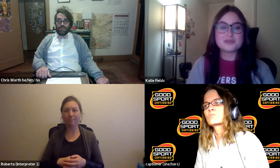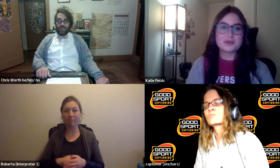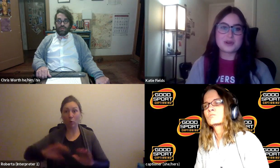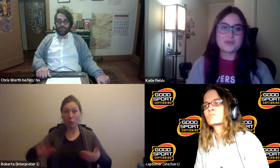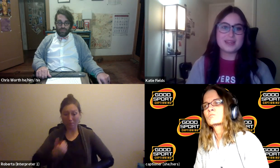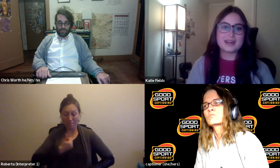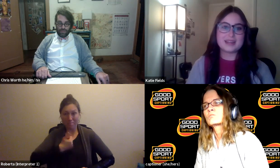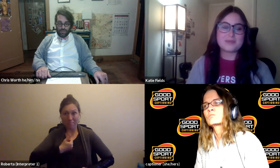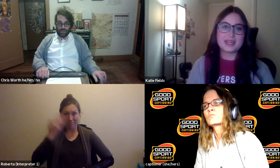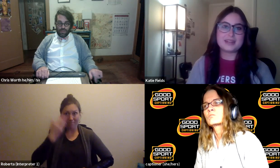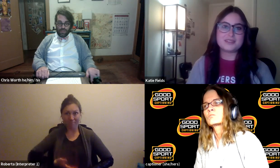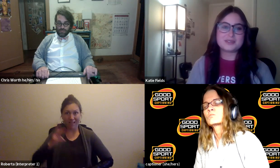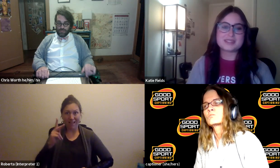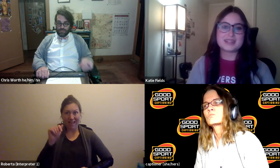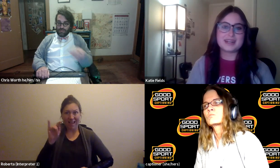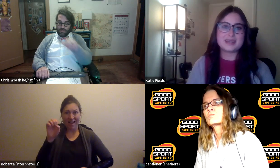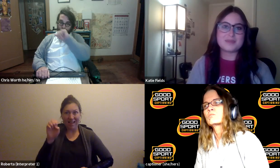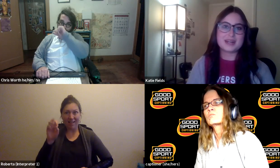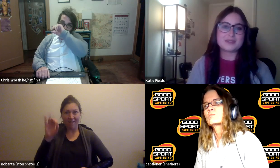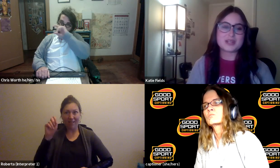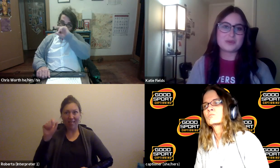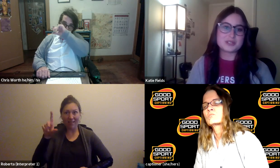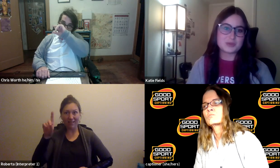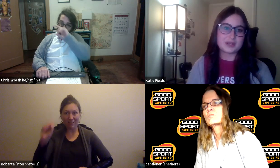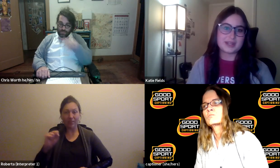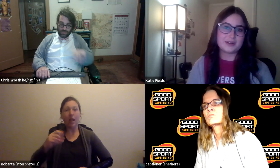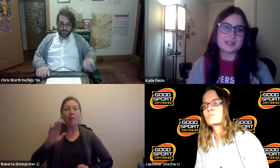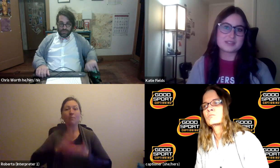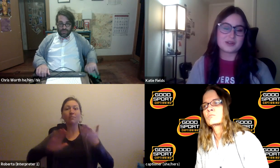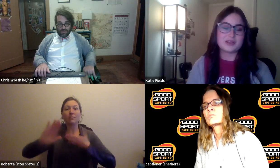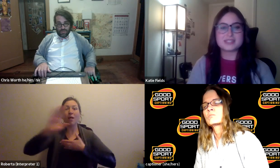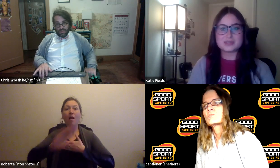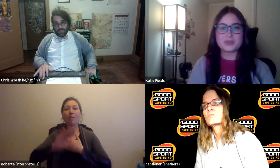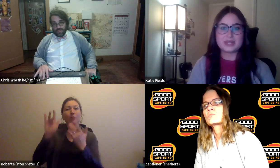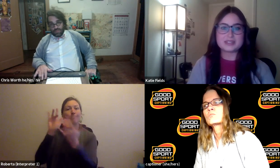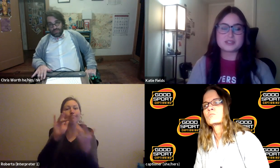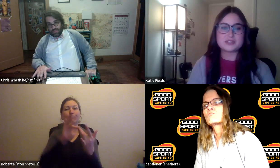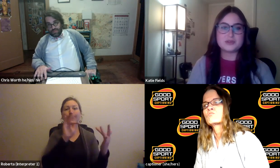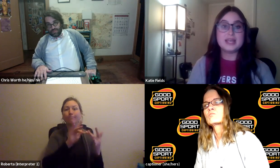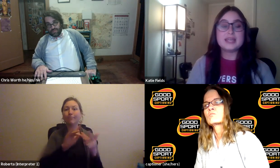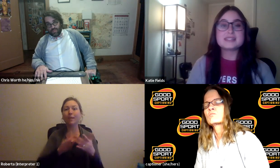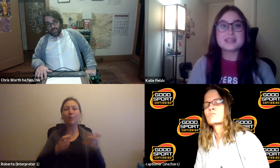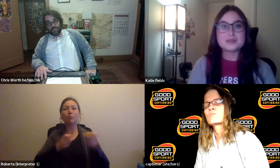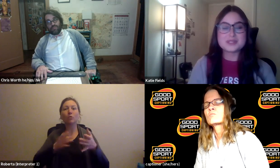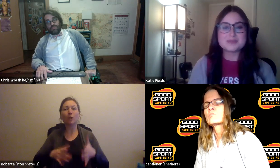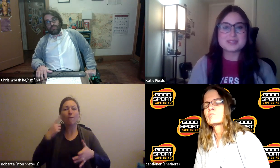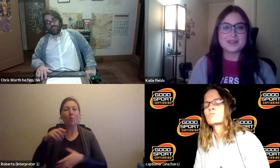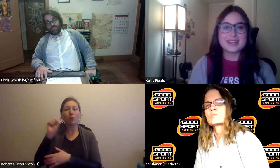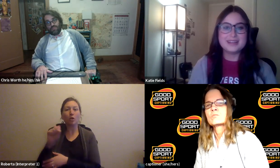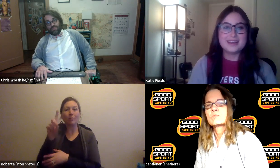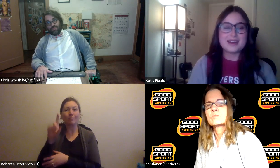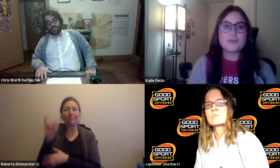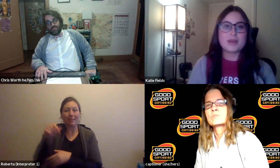don't know me I'm Katie Fields, college outreach coordinator in St. Louis, Missouri, I use she/her